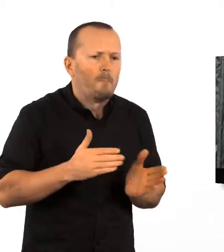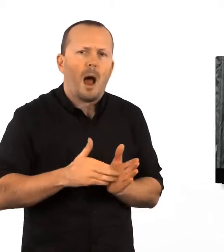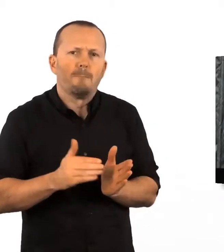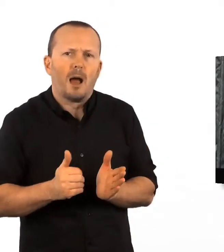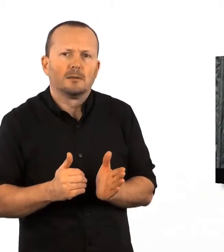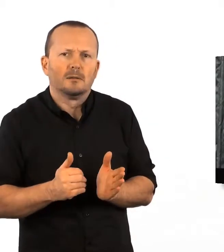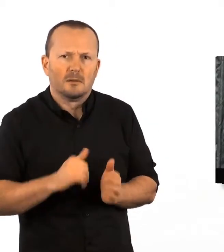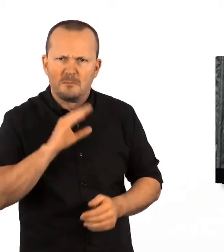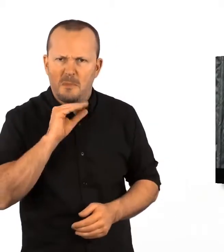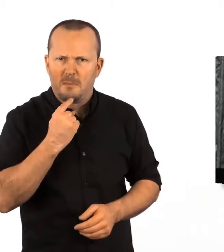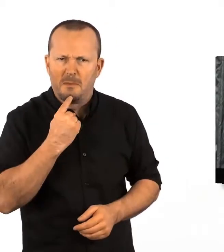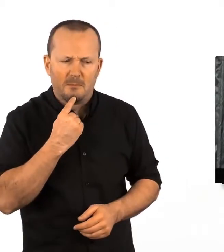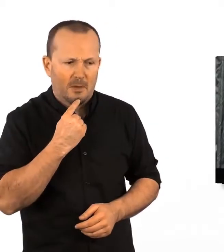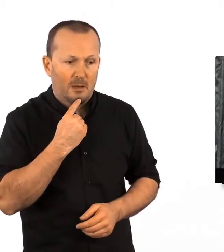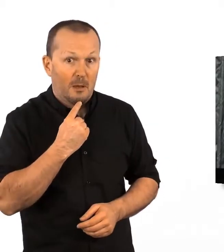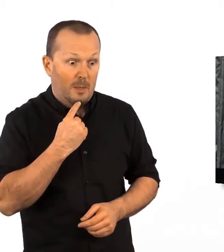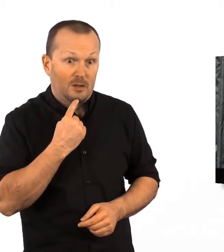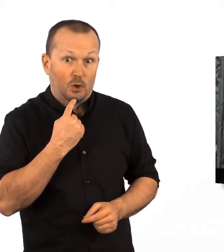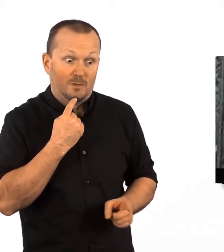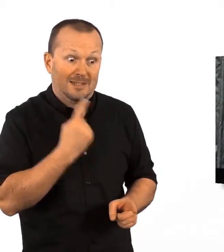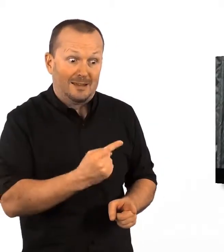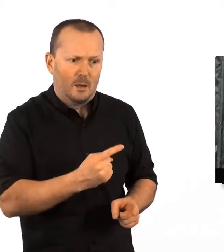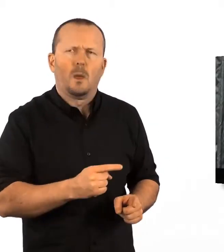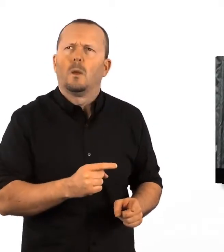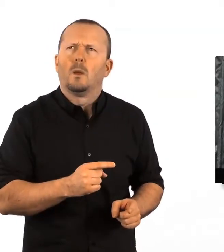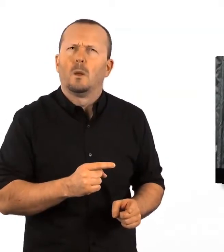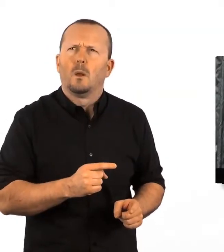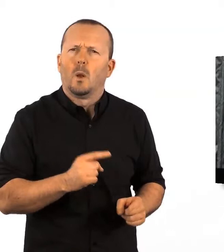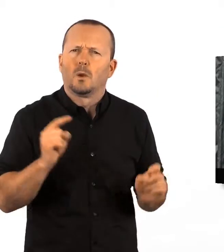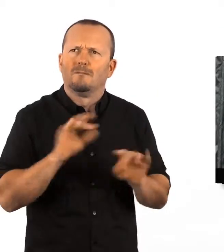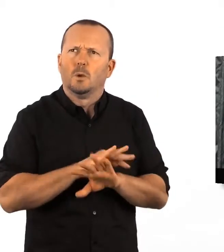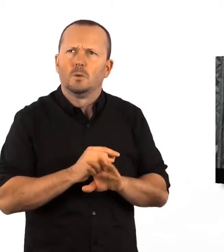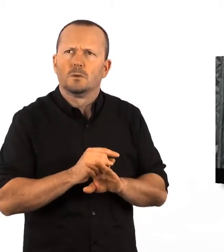they haven’t quite heard it or understood it, so that’s the first layer of the sandwich,